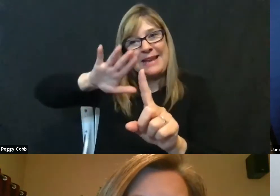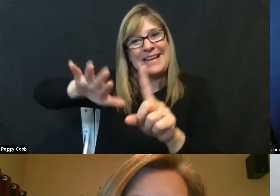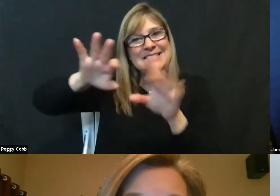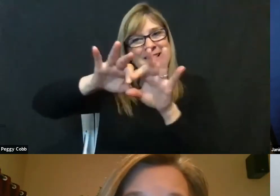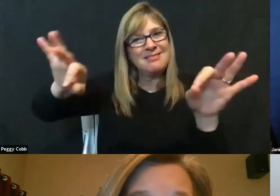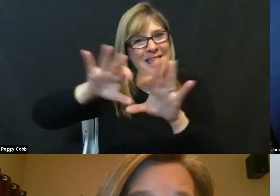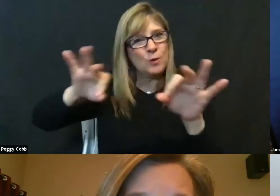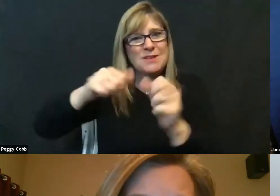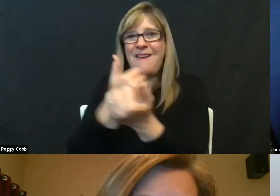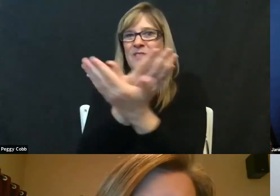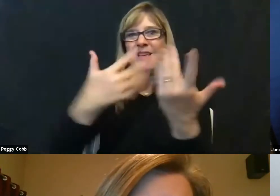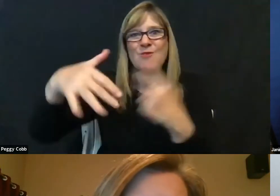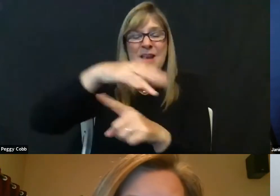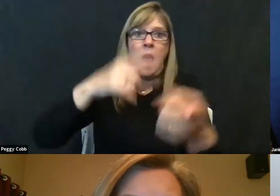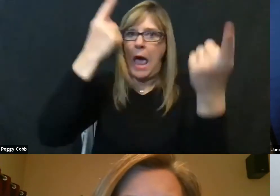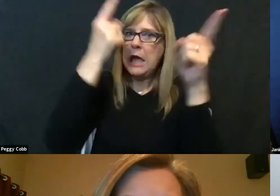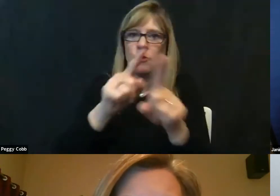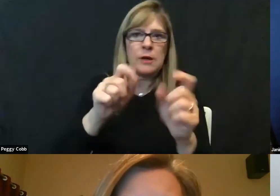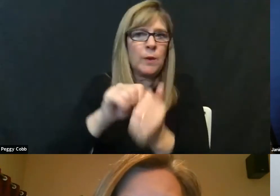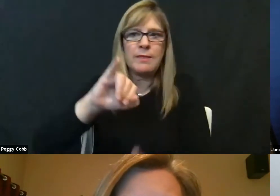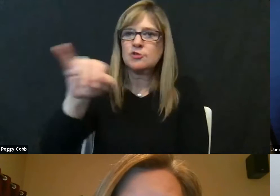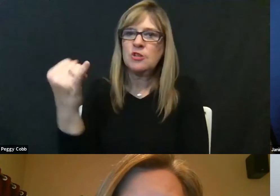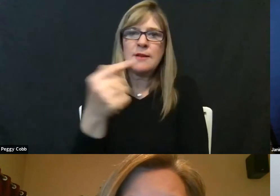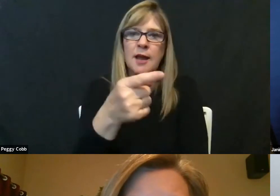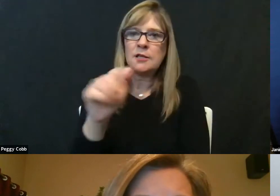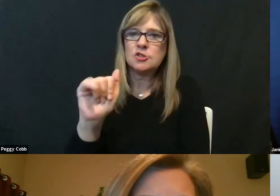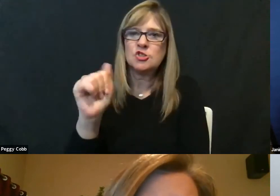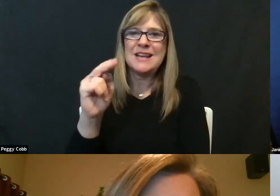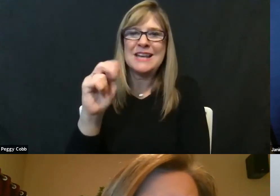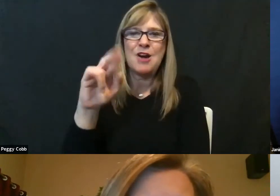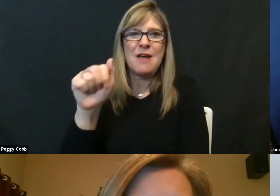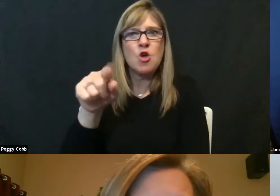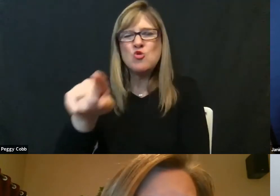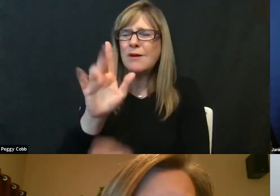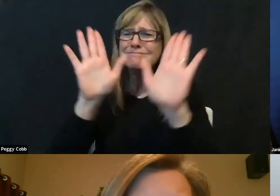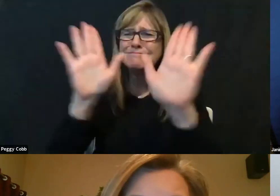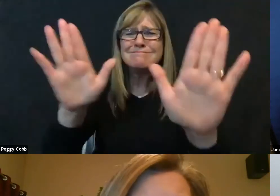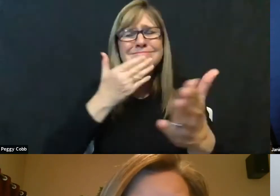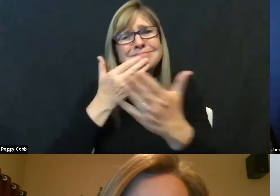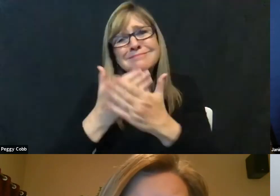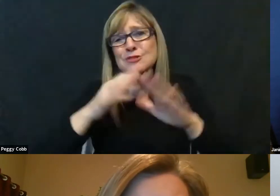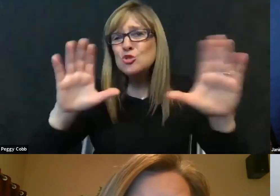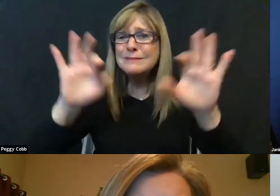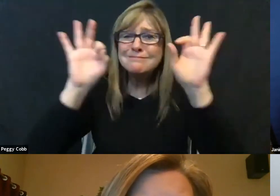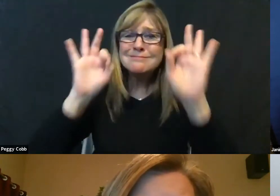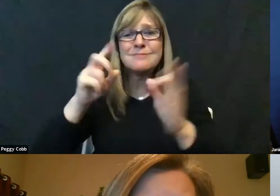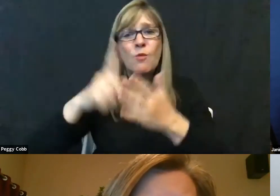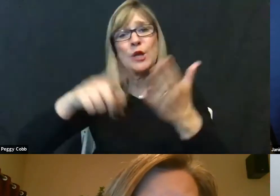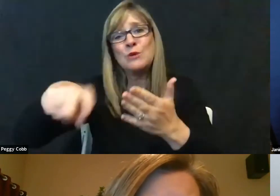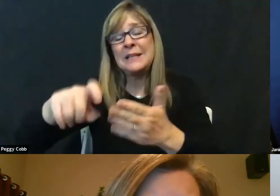and I agree with Janira, you are spot on and doing what you need to be doing right now by seeking out those resources